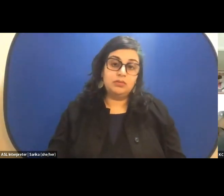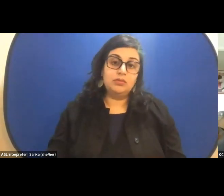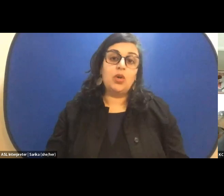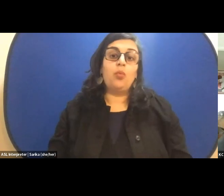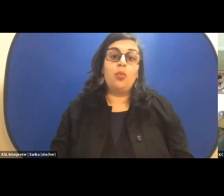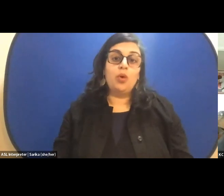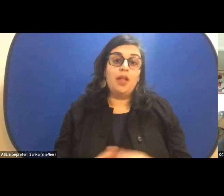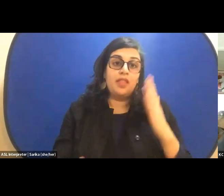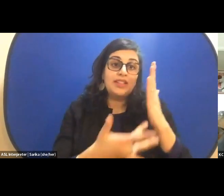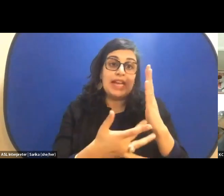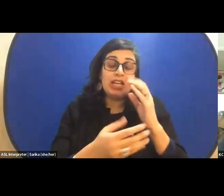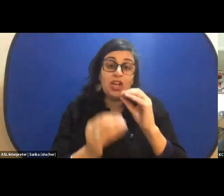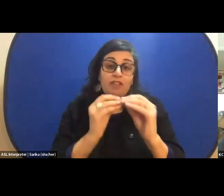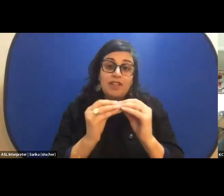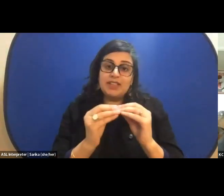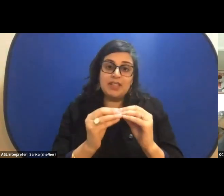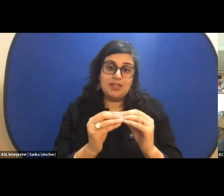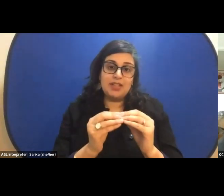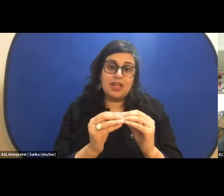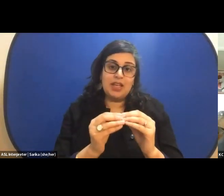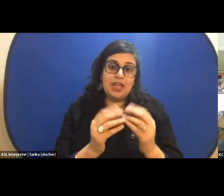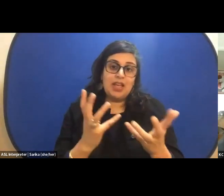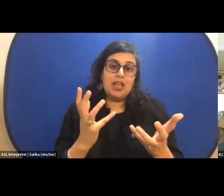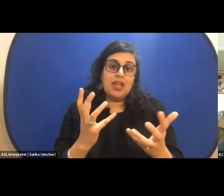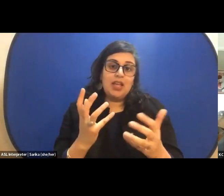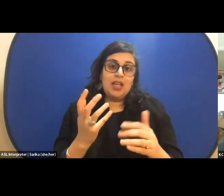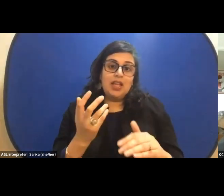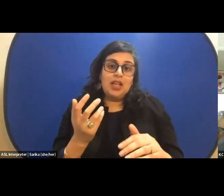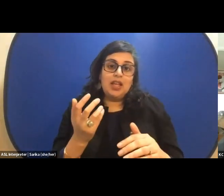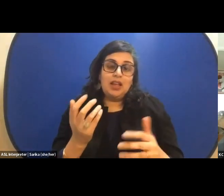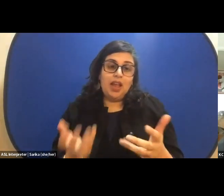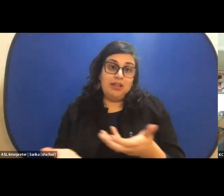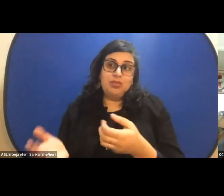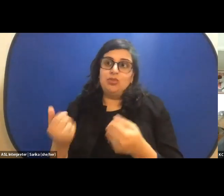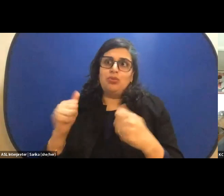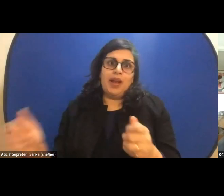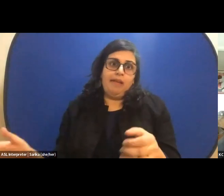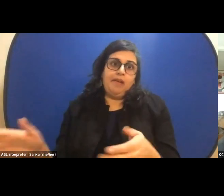to you make. And we're not going to bring these to the other people at that table. We're going